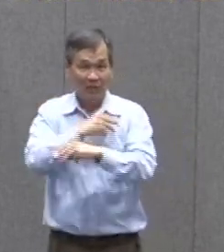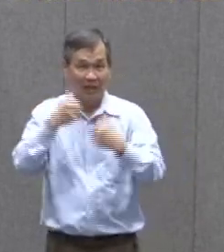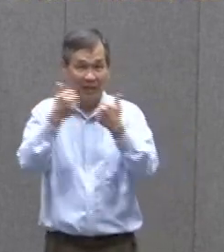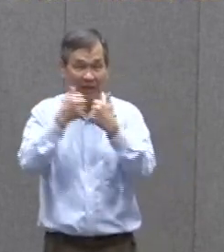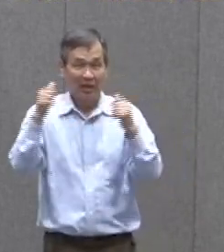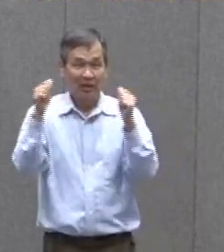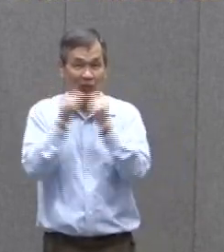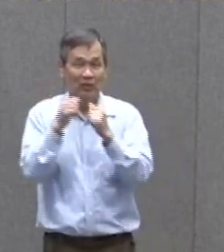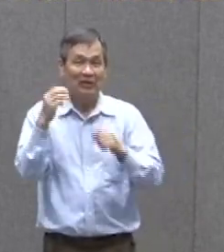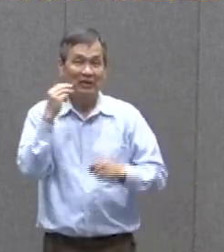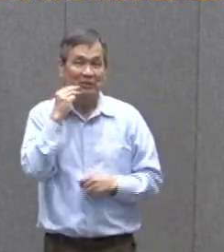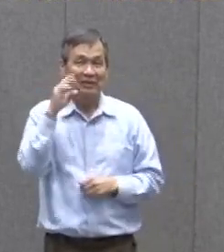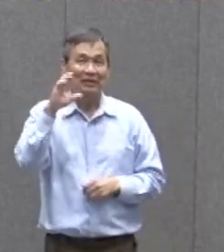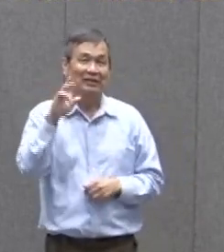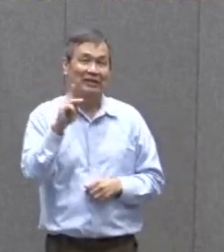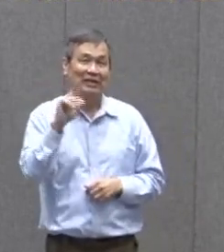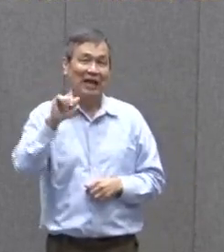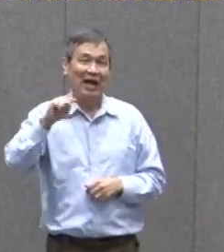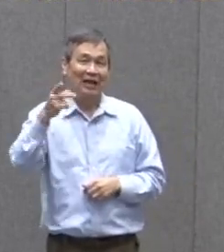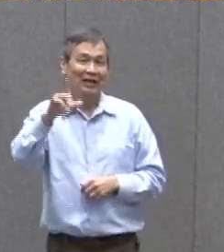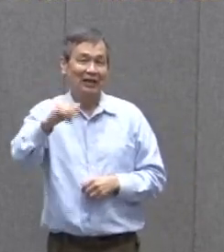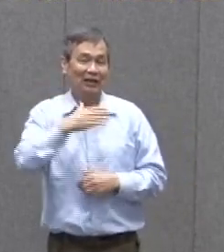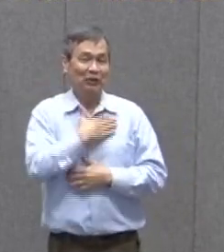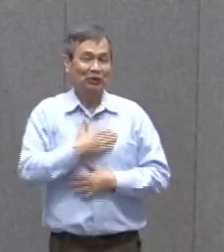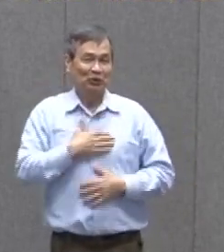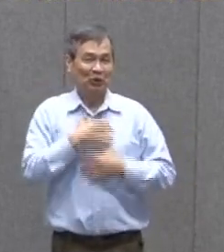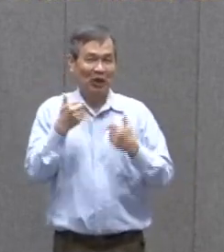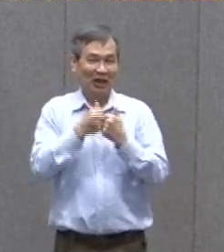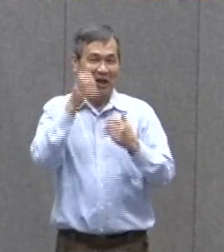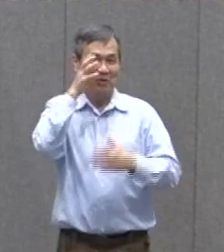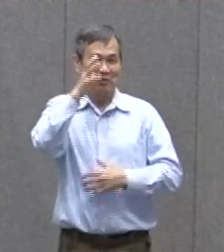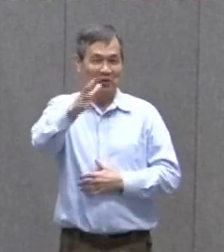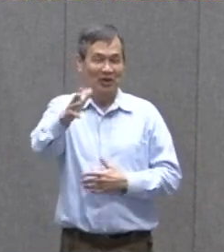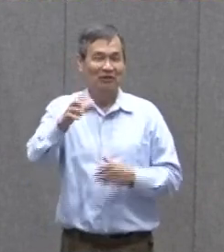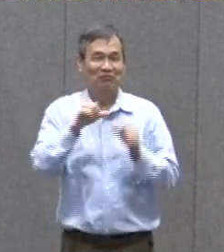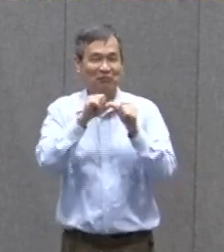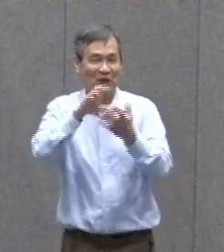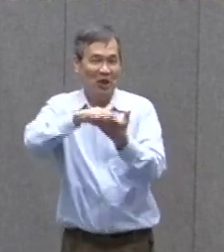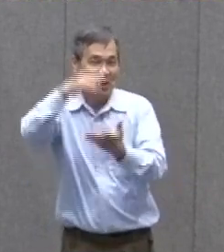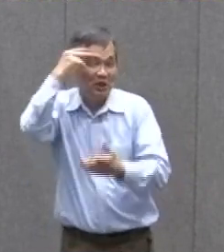I hope you enjoy playing this math game and having a great day of learning. See you guys soon.